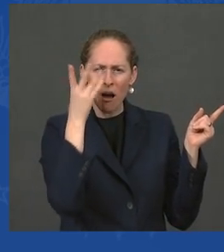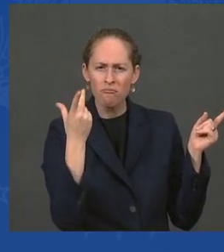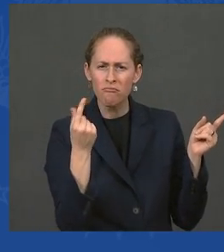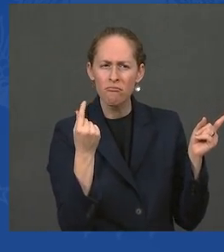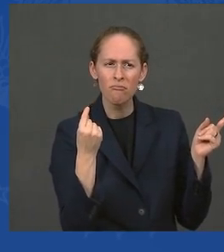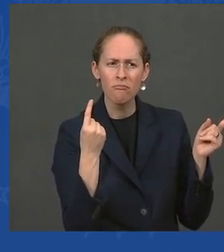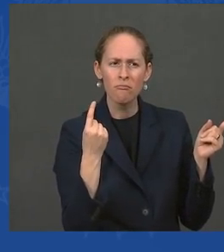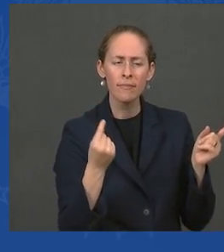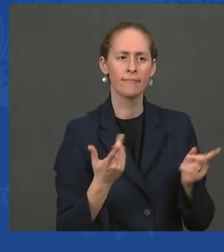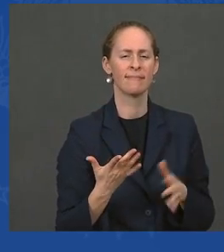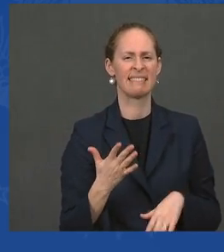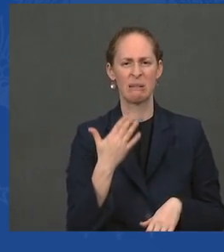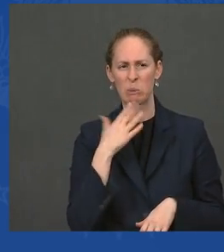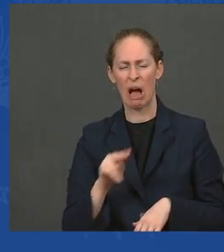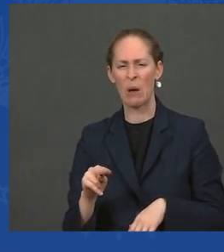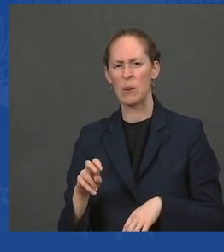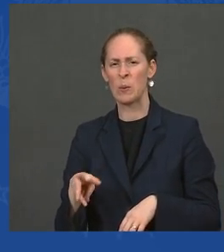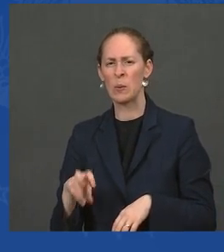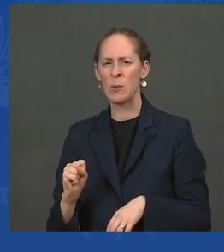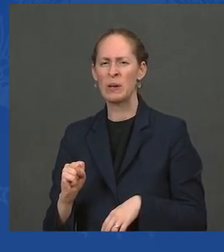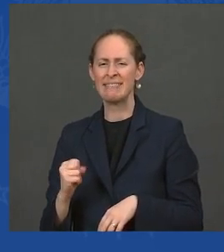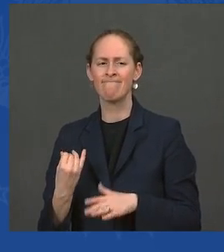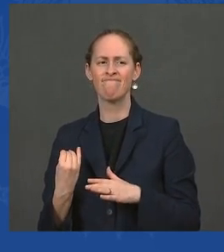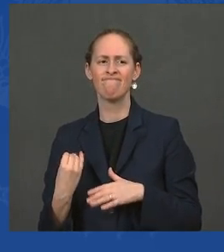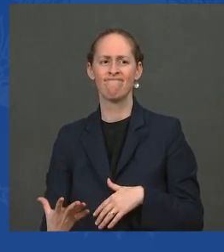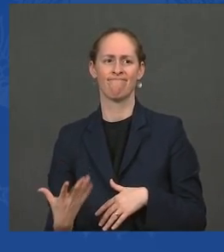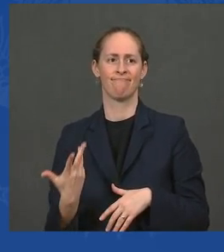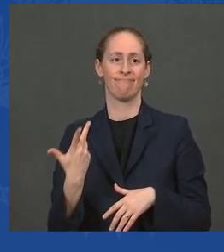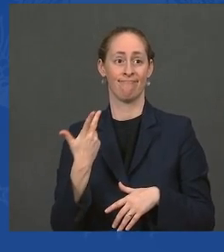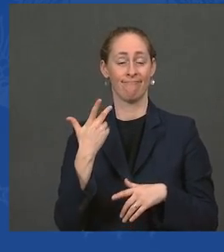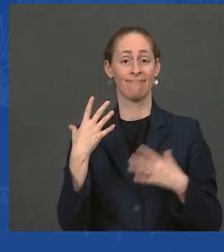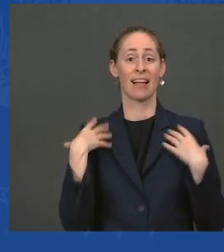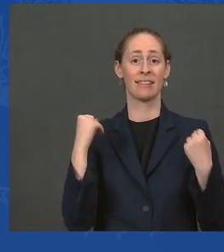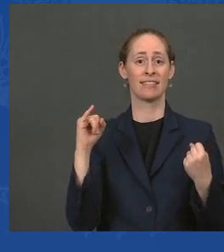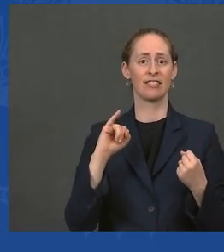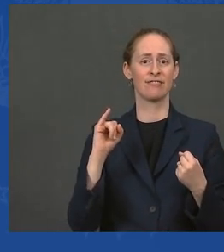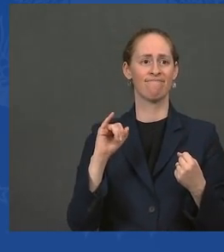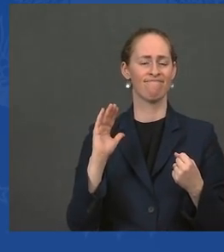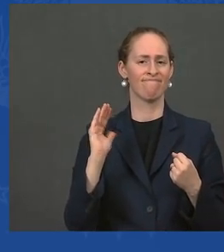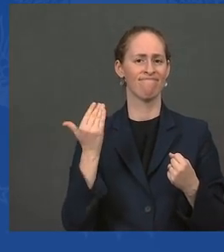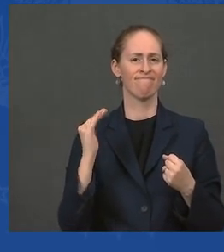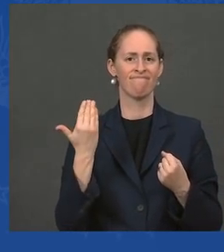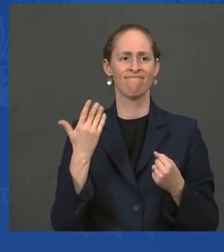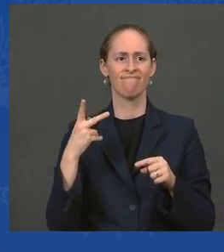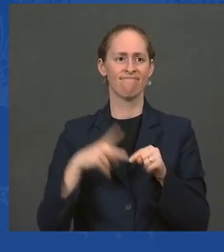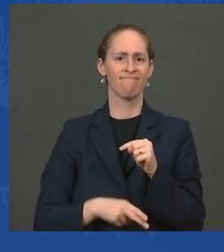His company just said they're no longer going to pay for health insurance." Well, guess what?